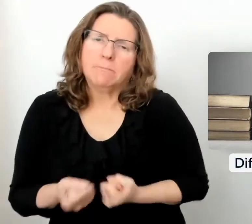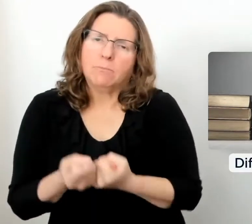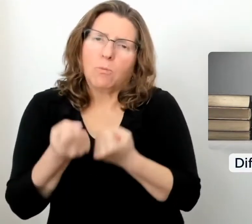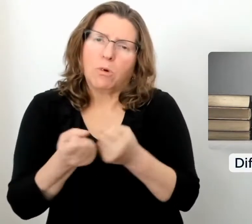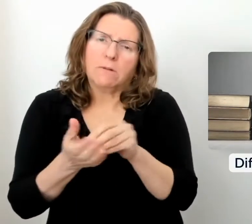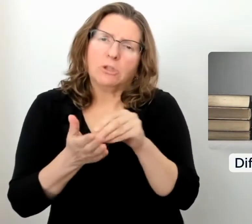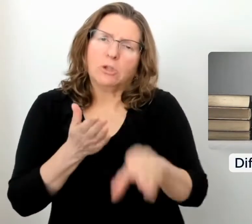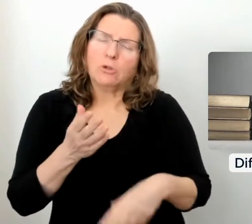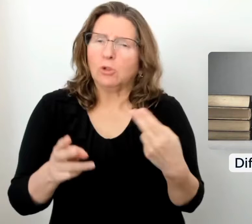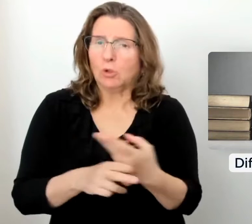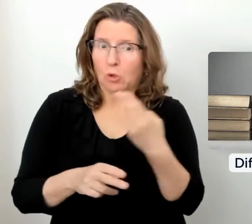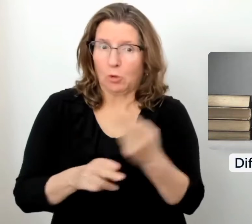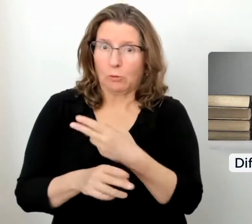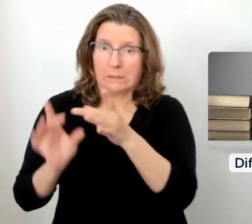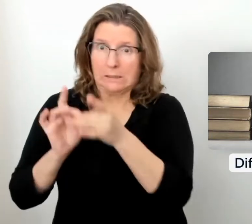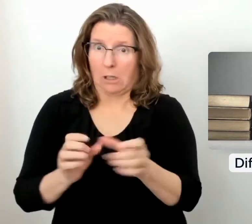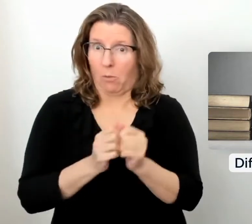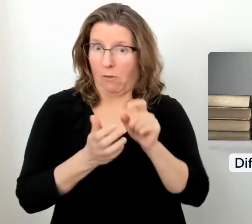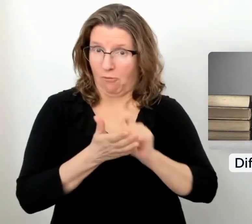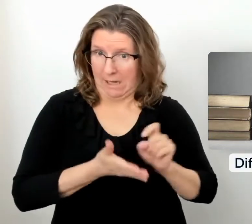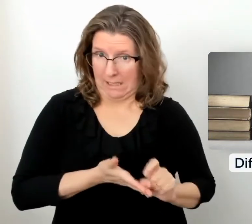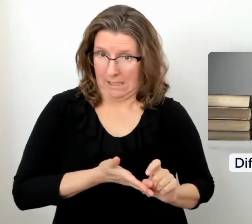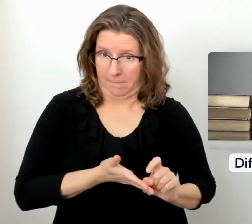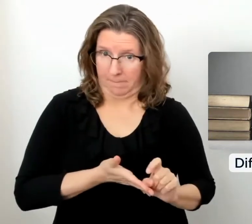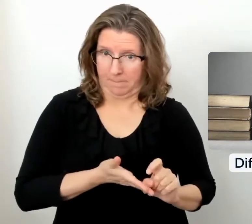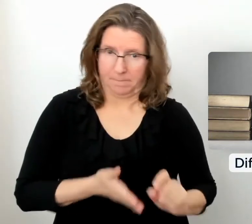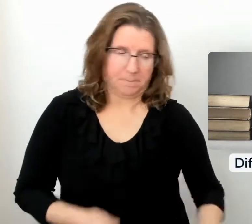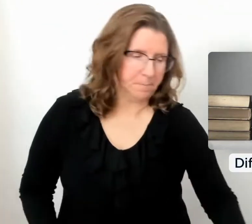we're going to cover strategies, and potential tools for teaching writing.